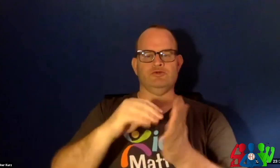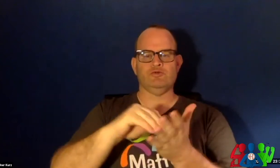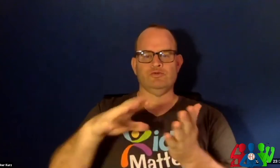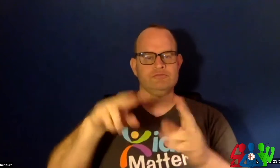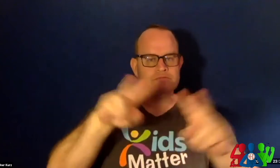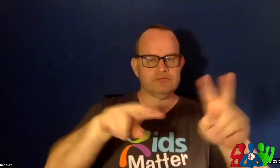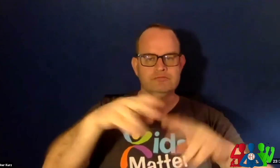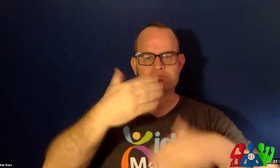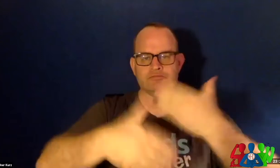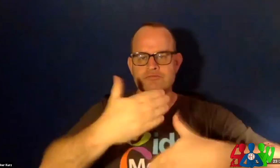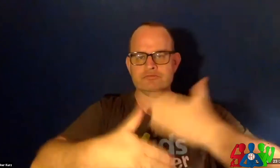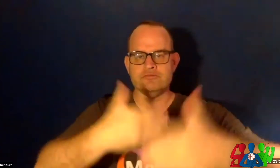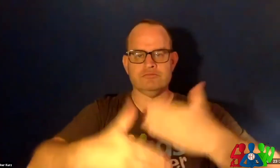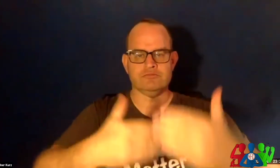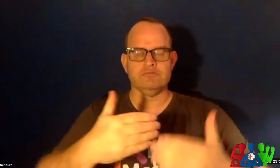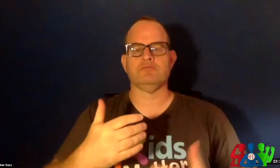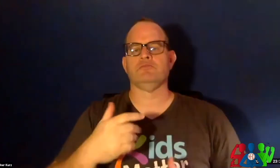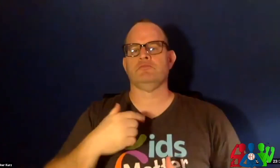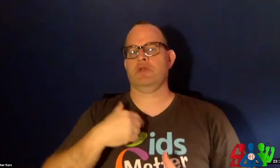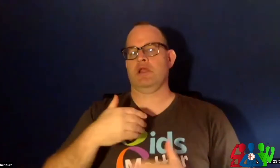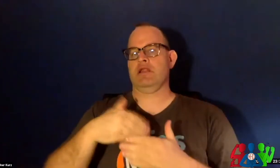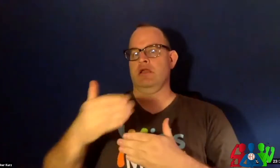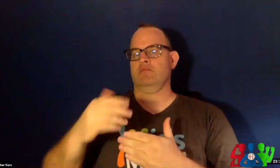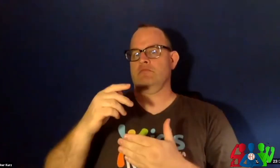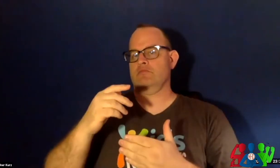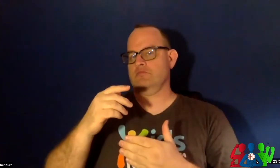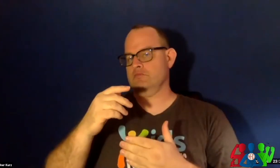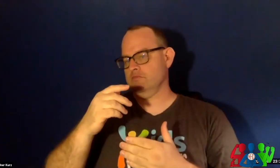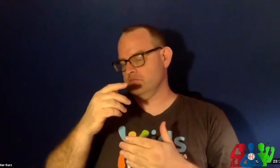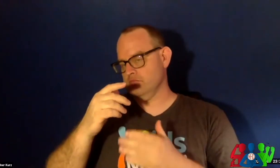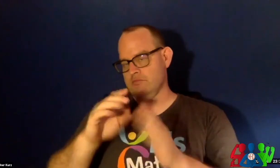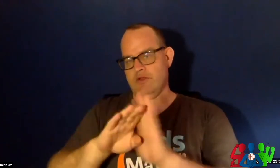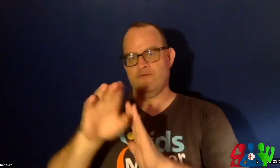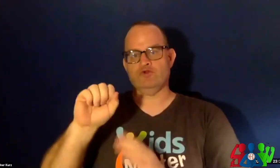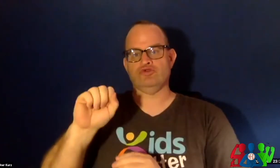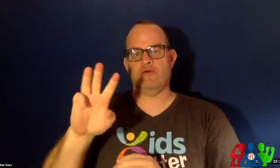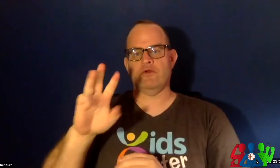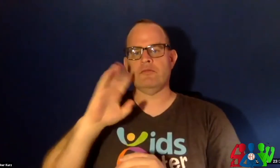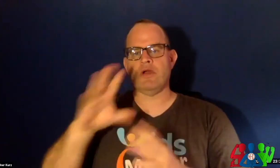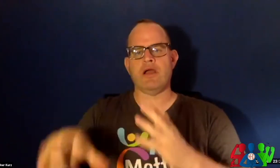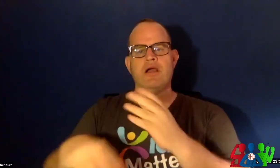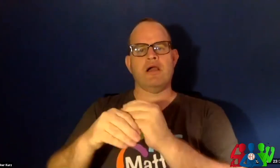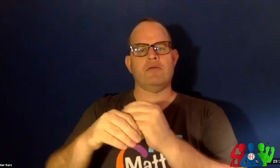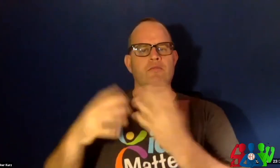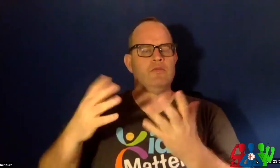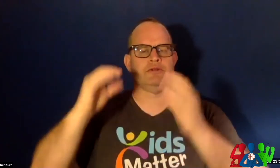What I've shown you so far has been what students would see when they access the platform.